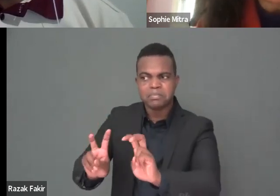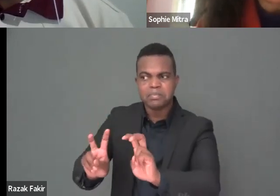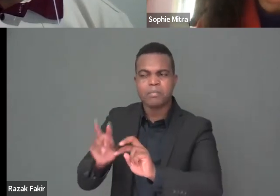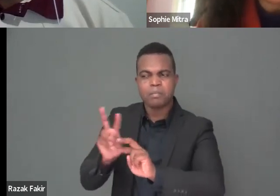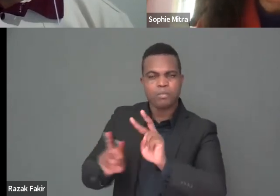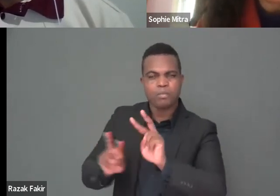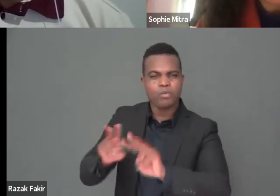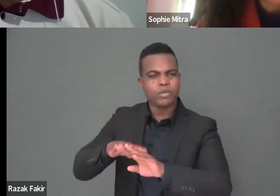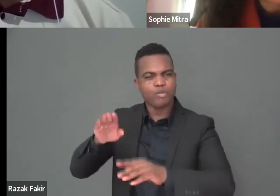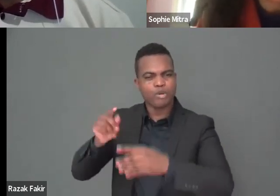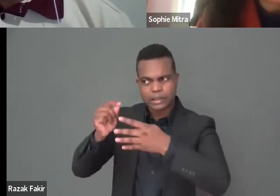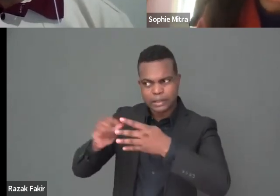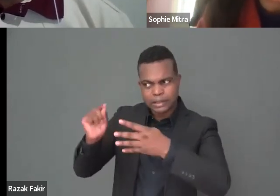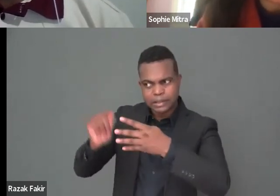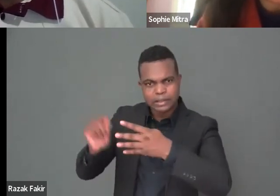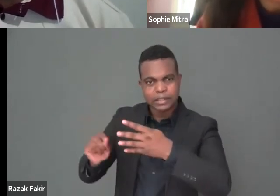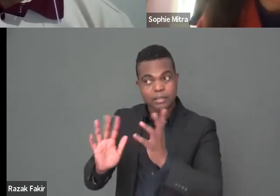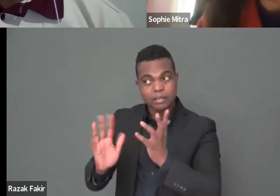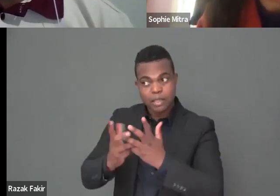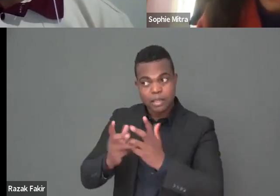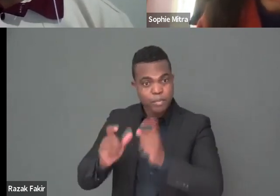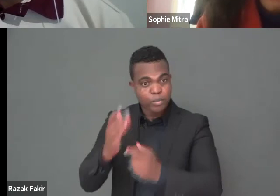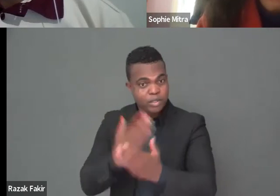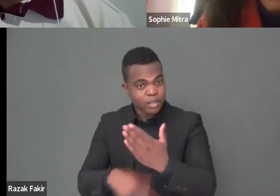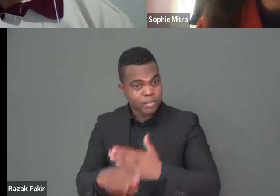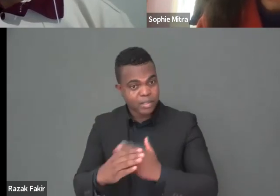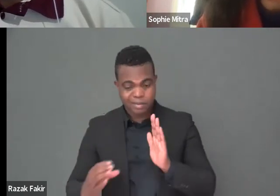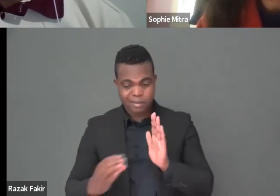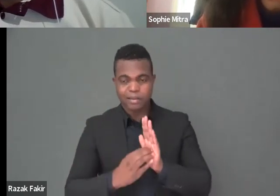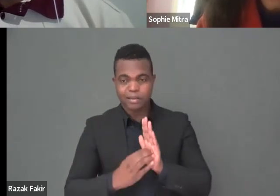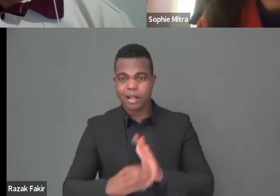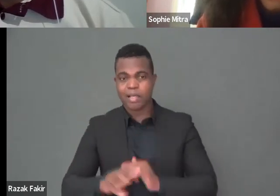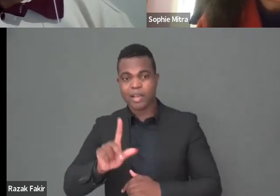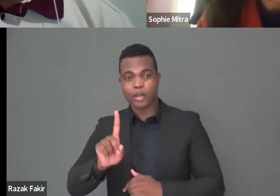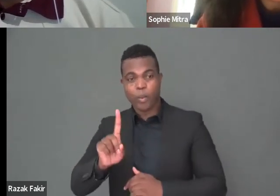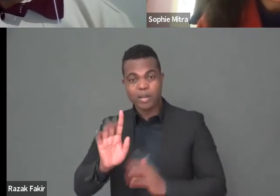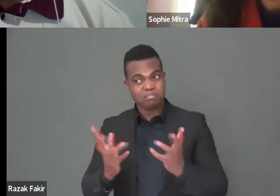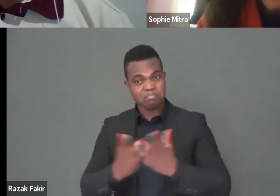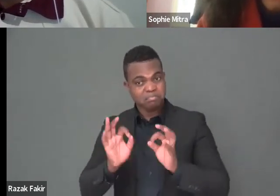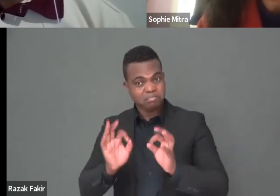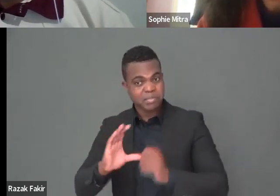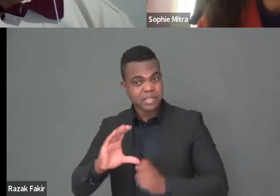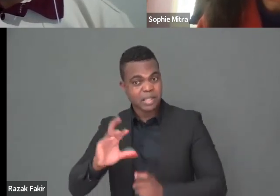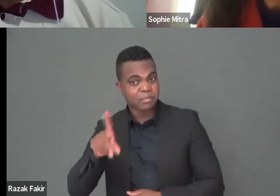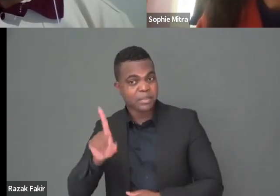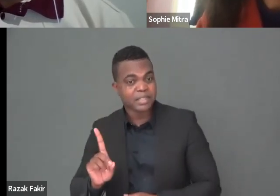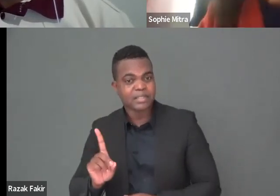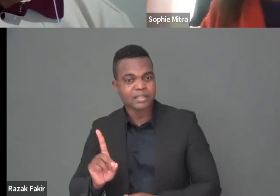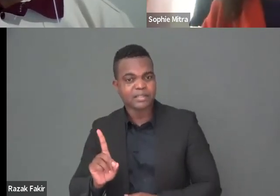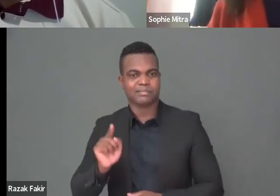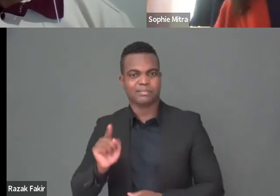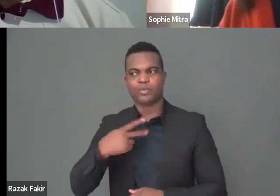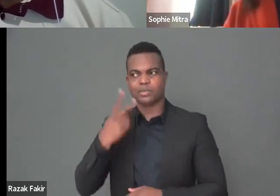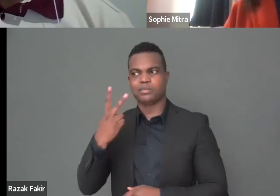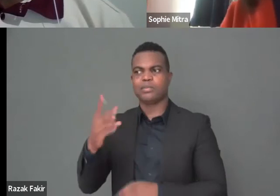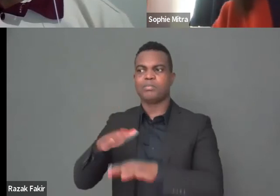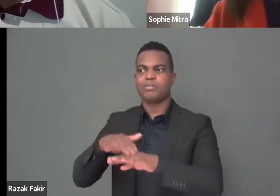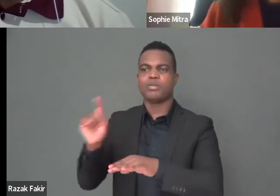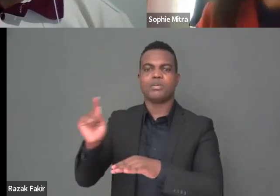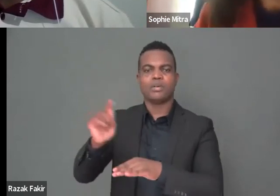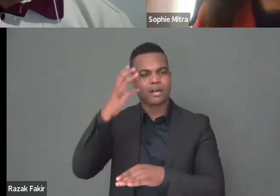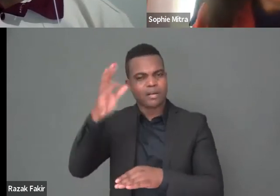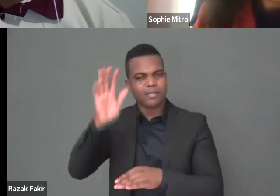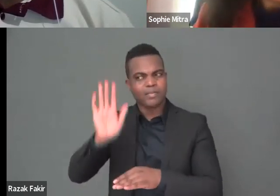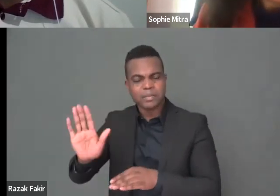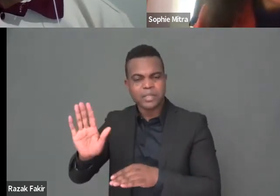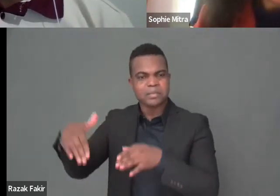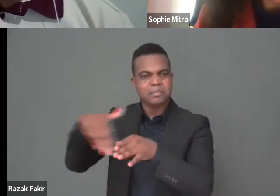Sophie Mitra: At the same time, and this is quite encouraging, we find that disability questions that need international standards of compatibility have been increasingly adopted.